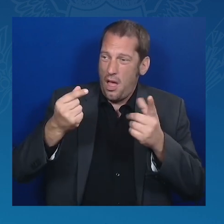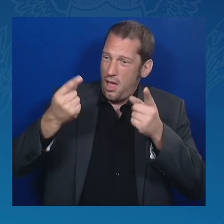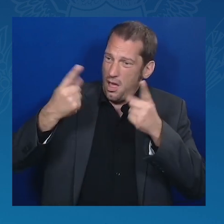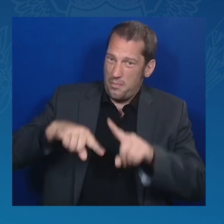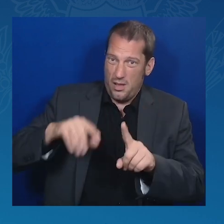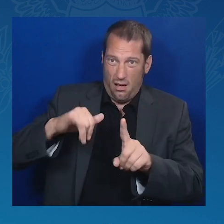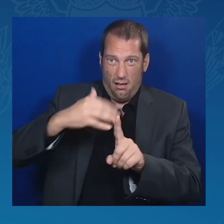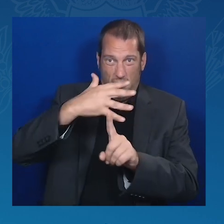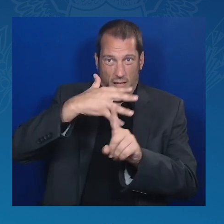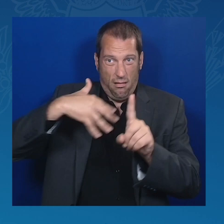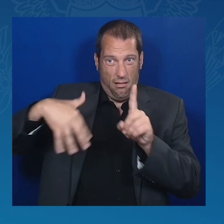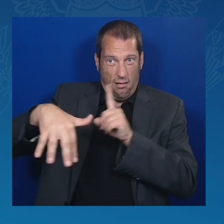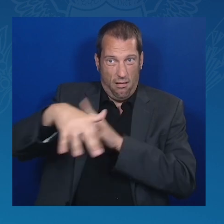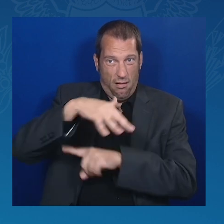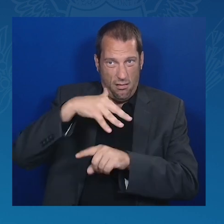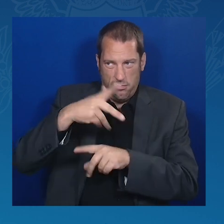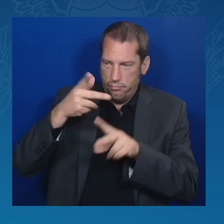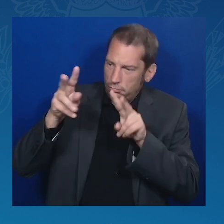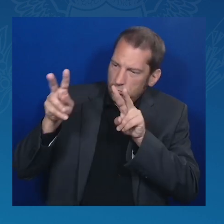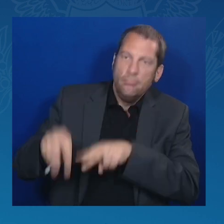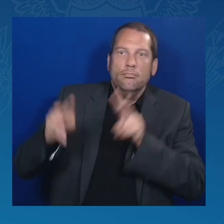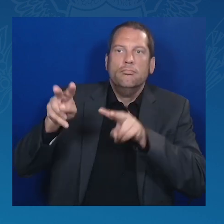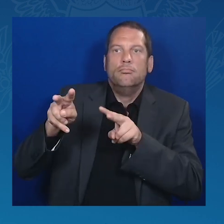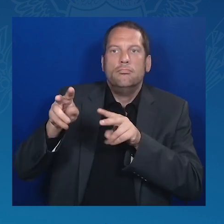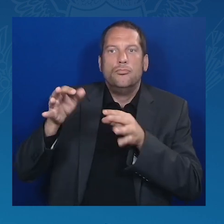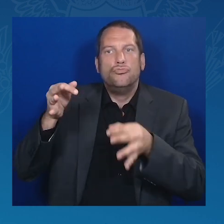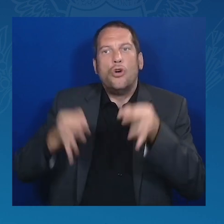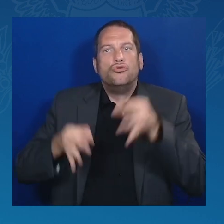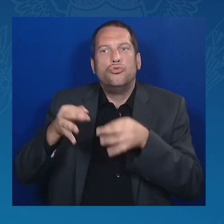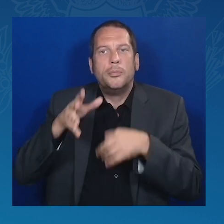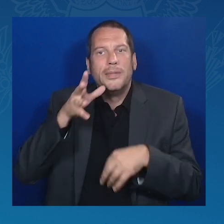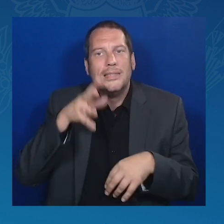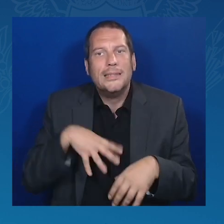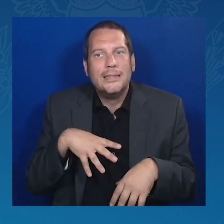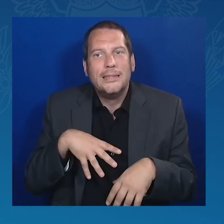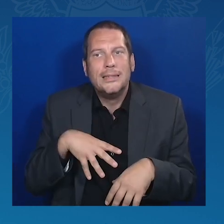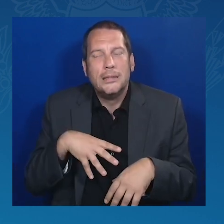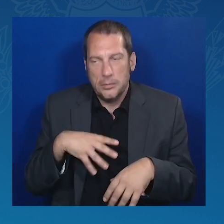To make people feel as though they should be embarrassed about something they've done.